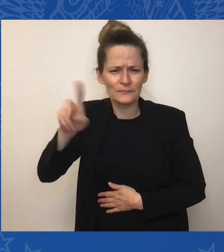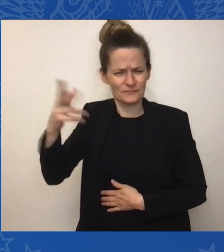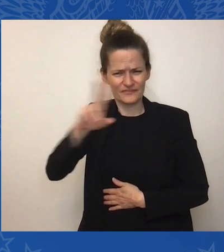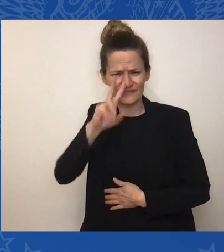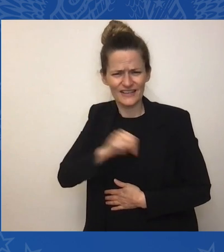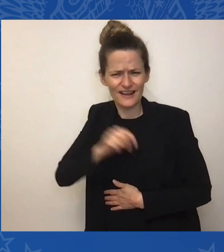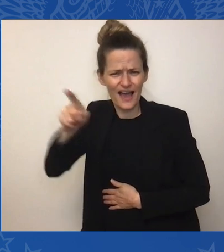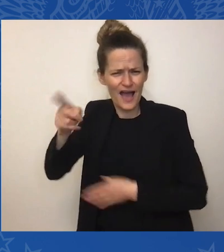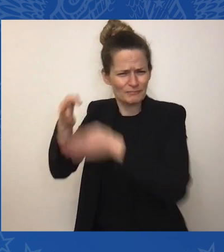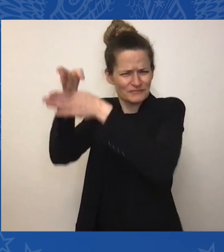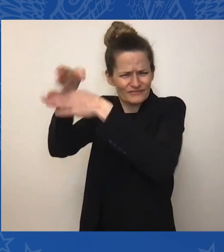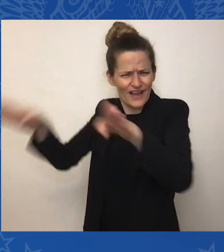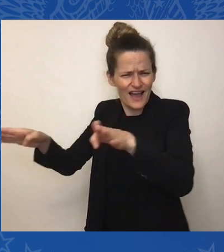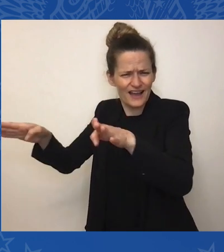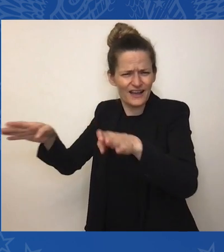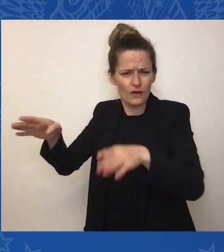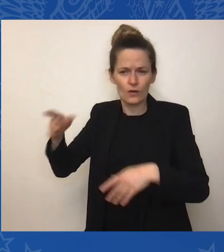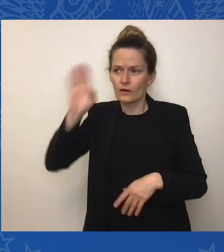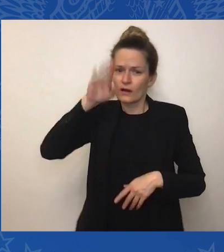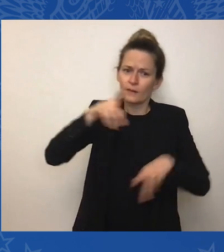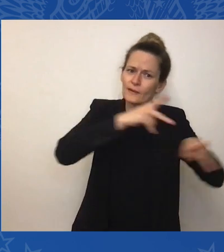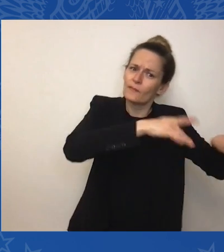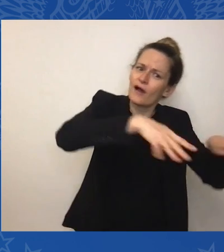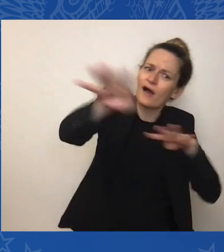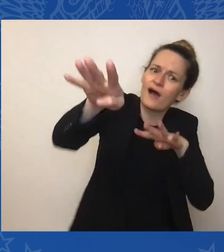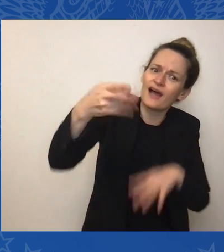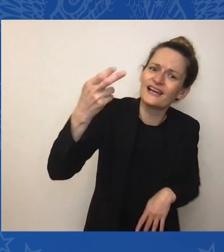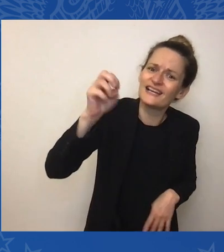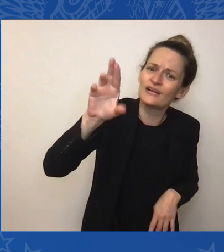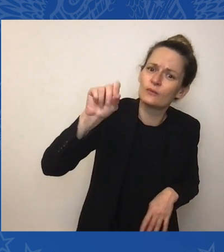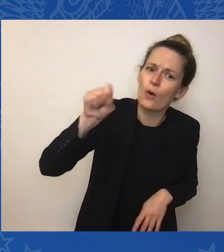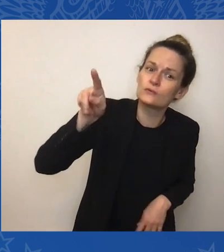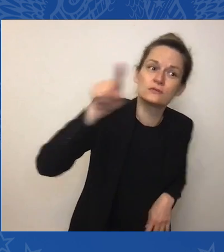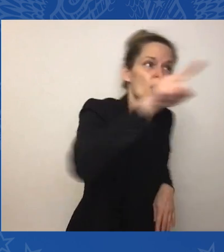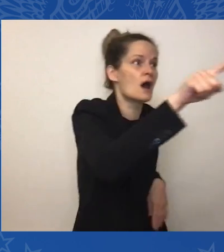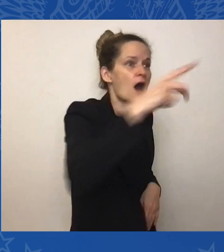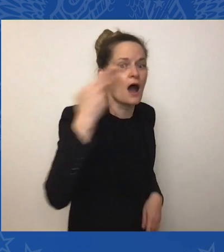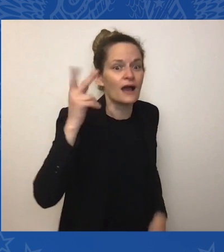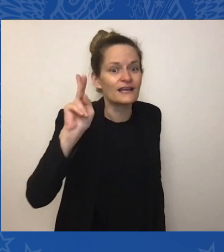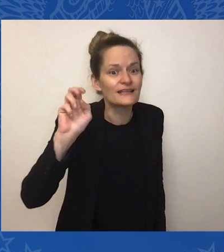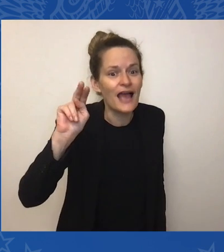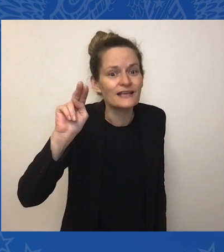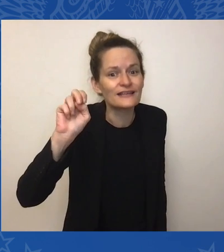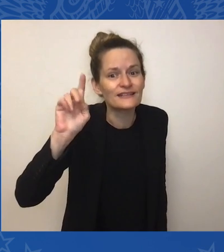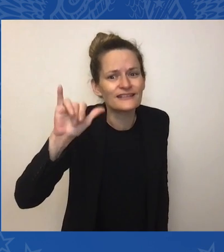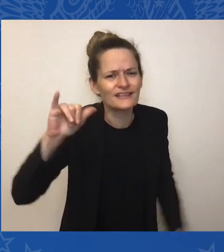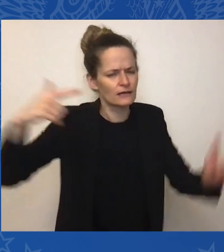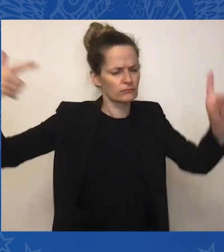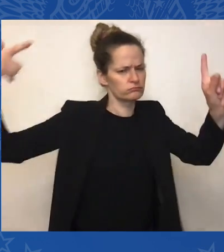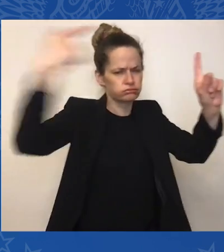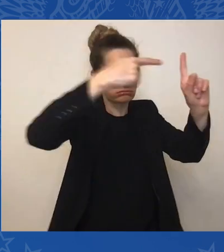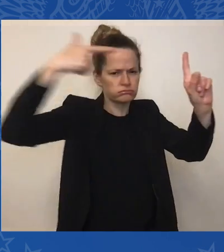gunned down by assassins and, still, we chose to expand the possibilities of America